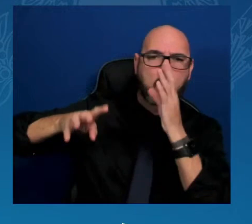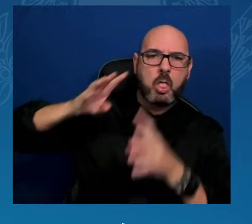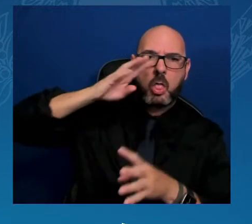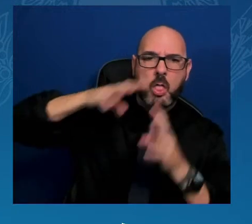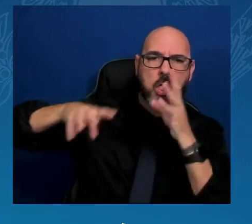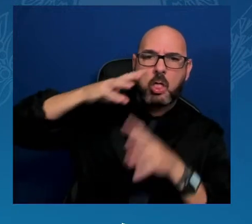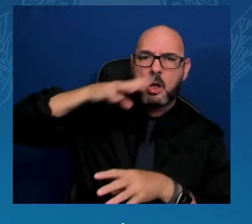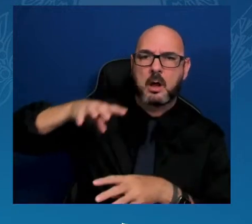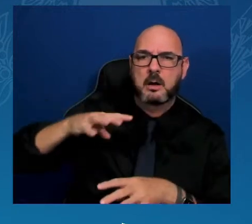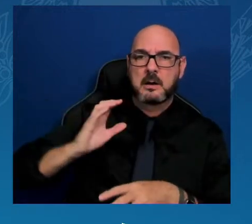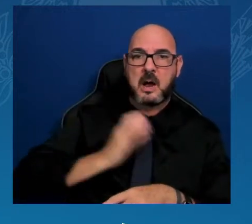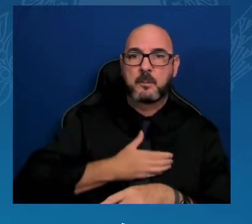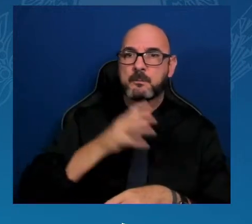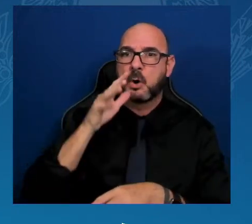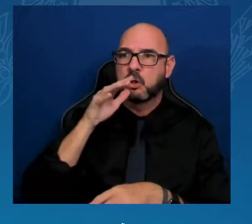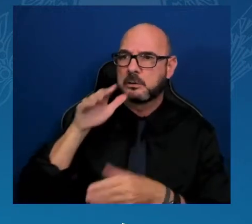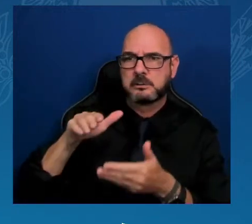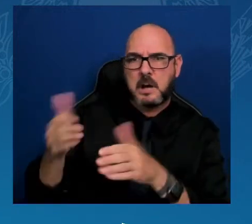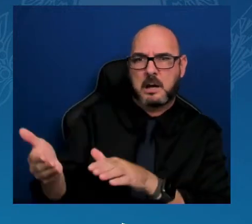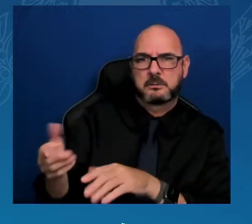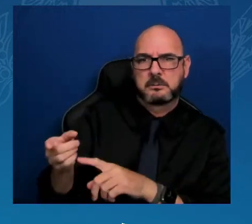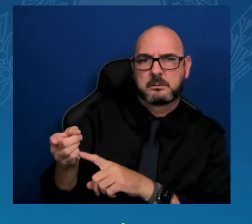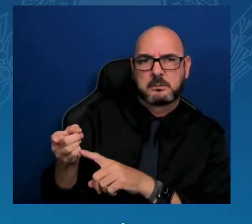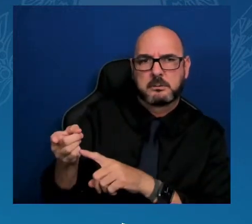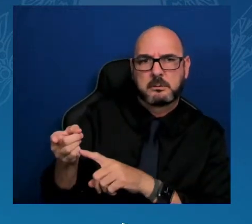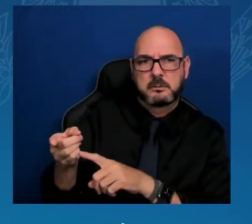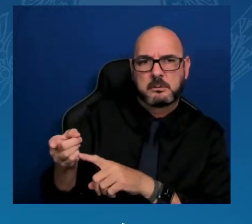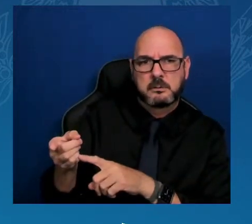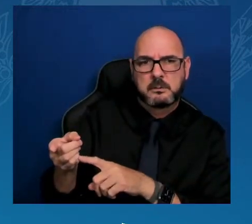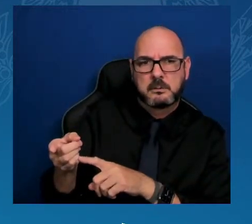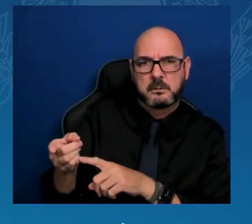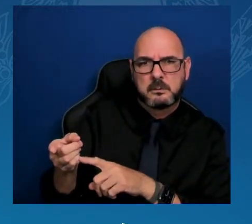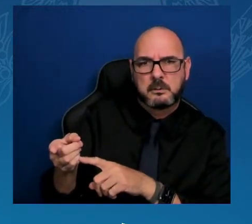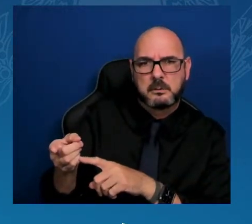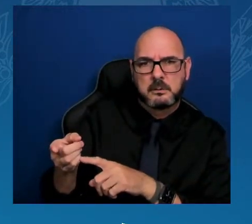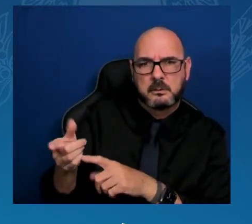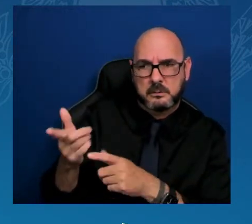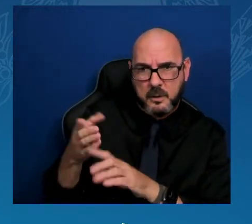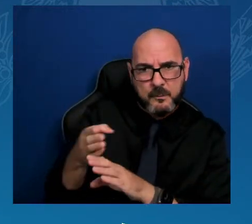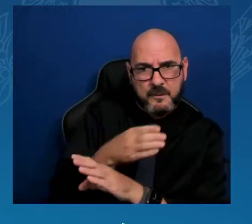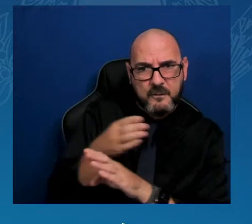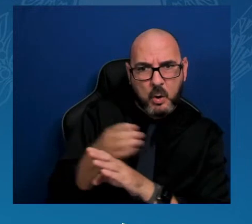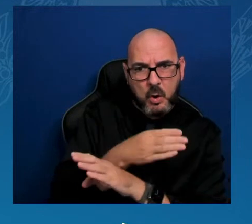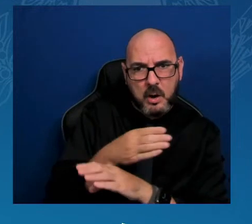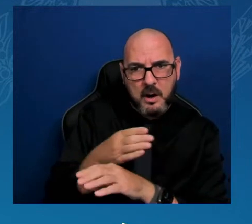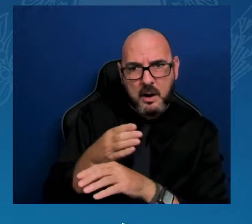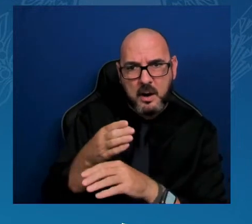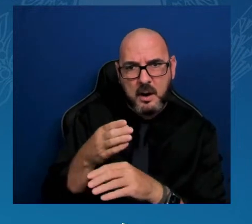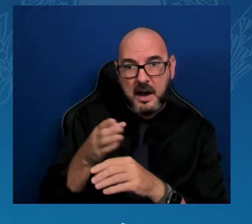that before, during, and after childbirth, women in America die at a higher rate